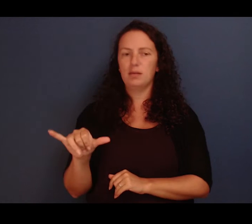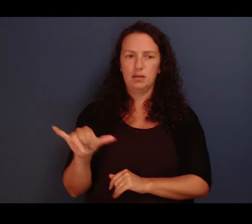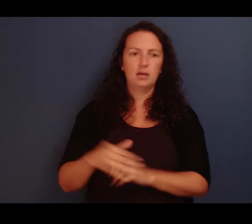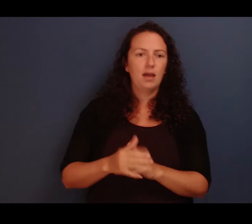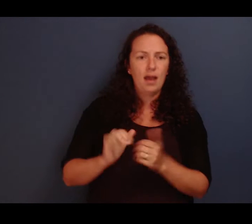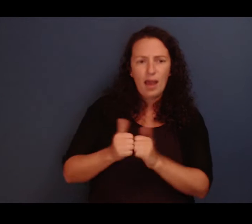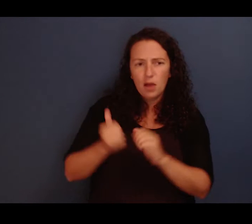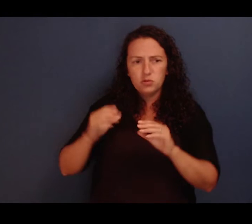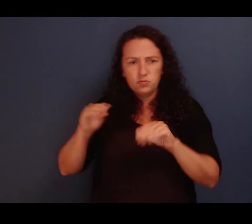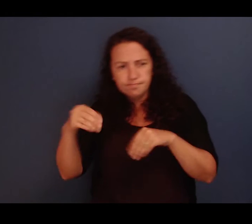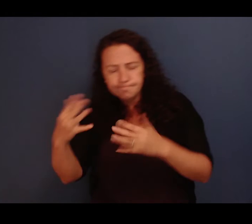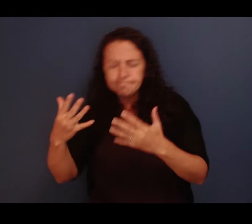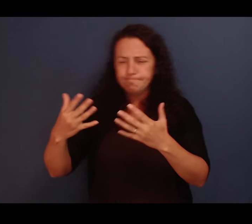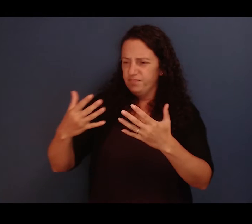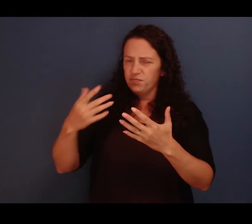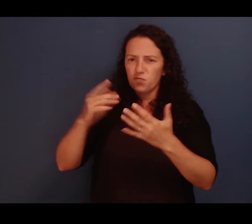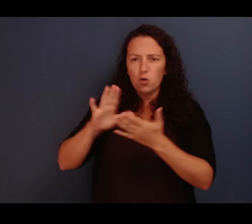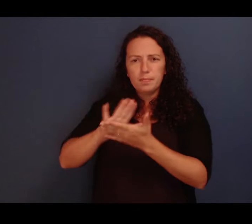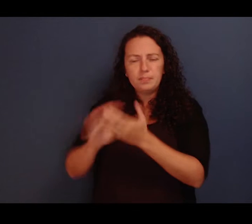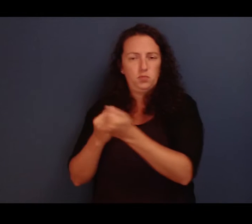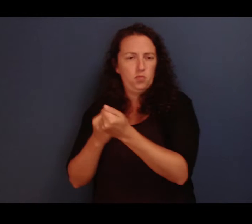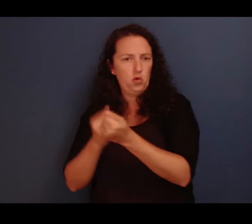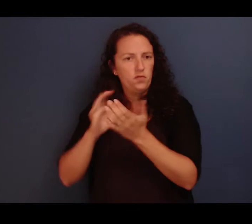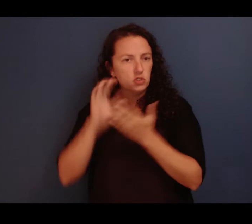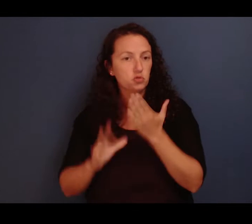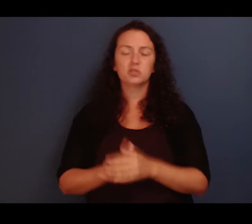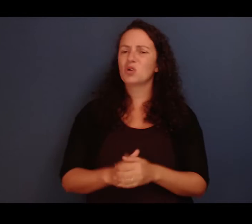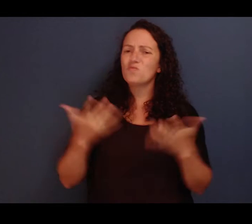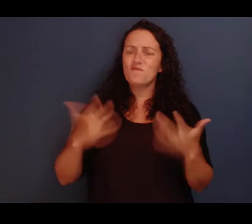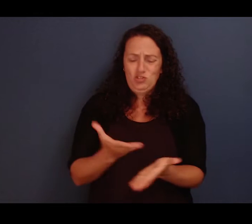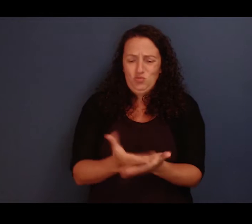delivered to students. We have demonstrated, out of necessity, how nimble and innovative